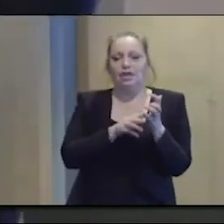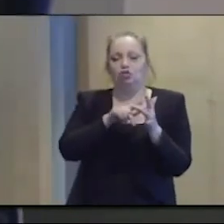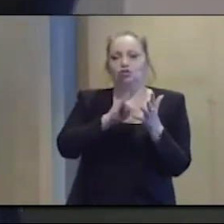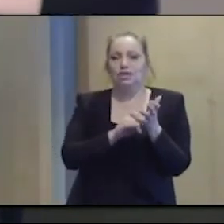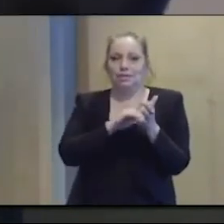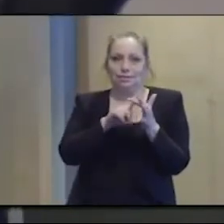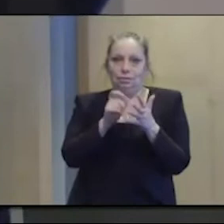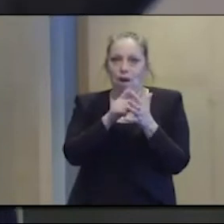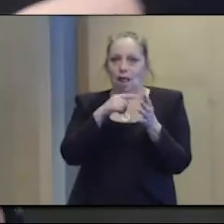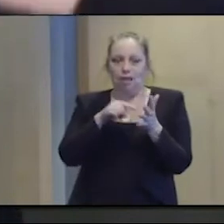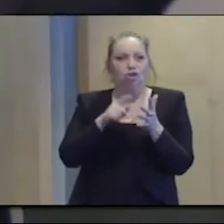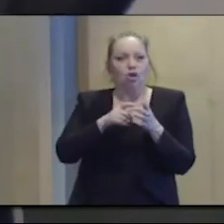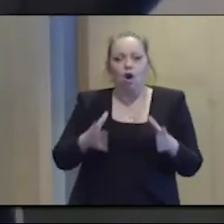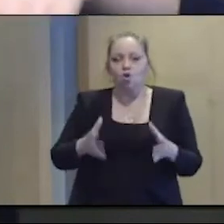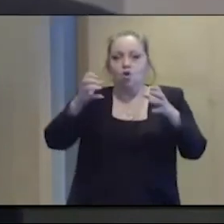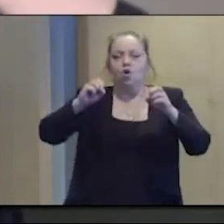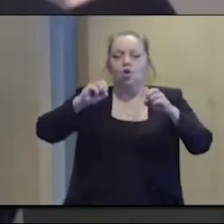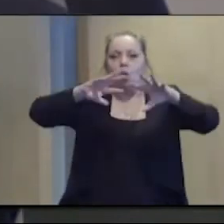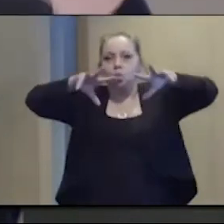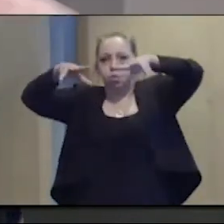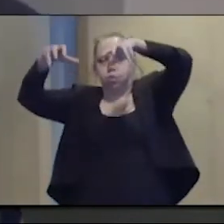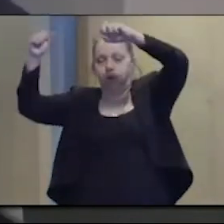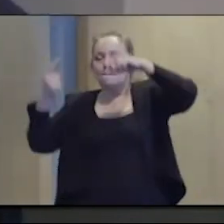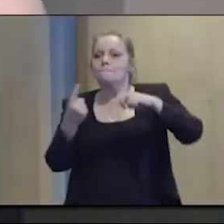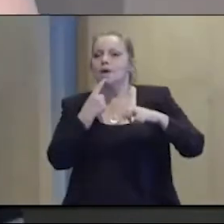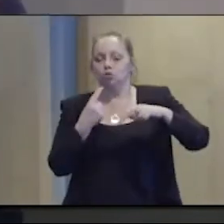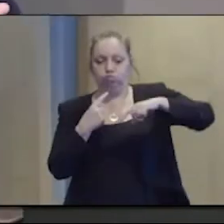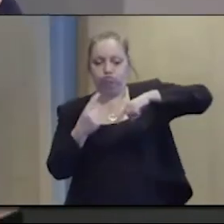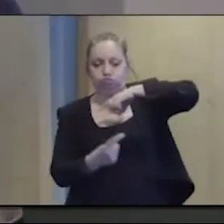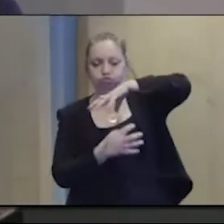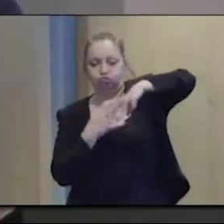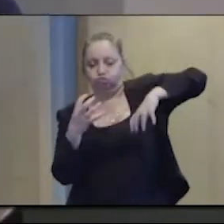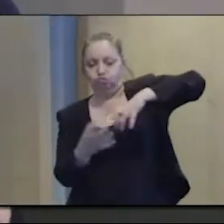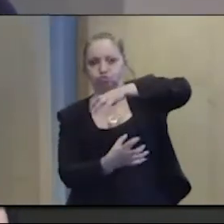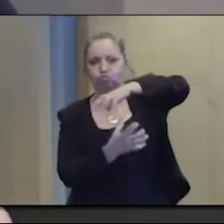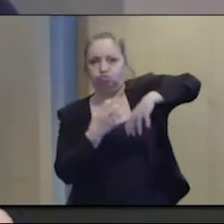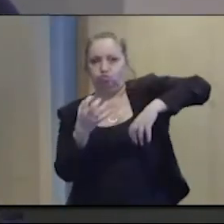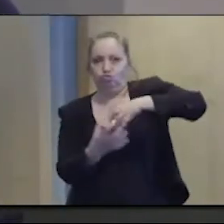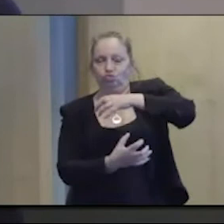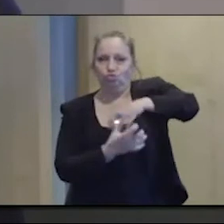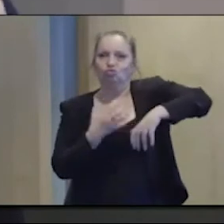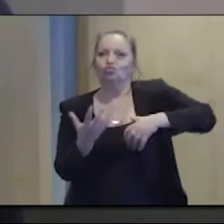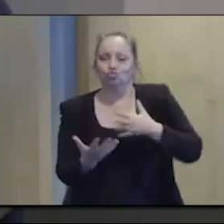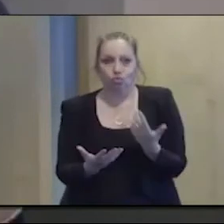these great big turning metal turbines which provide what we call inertia. So they slow